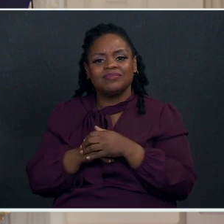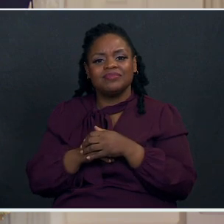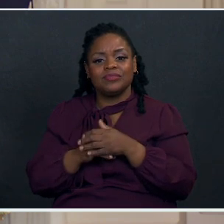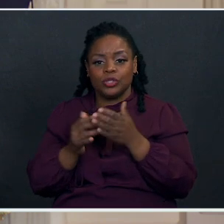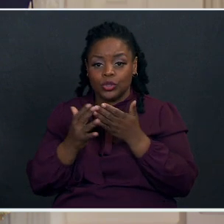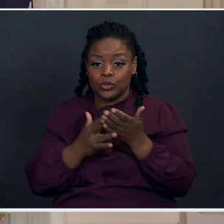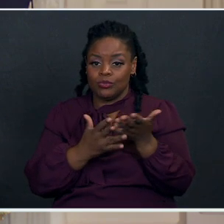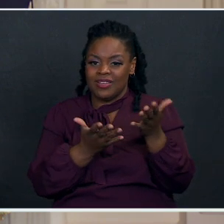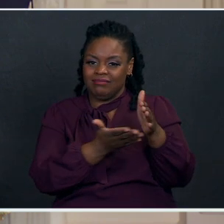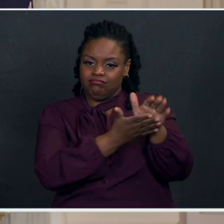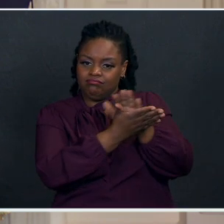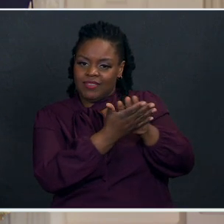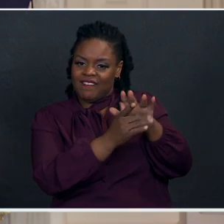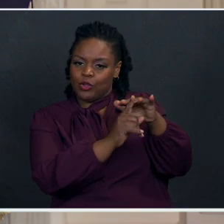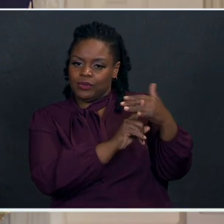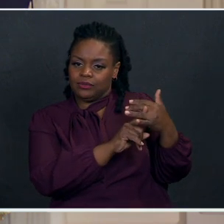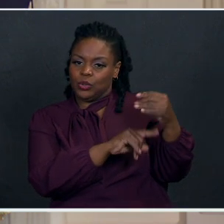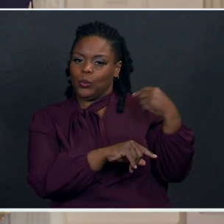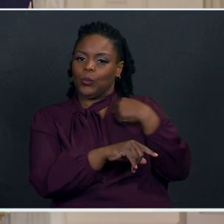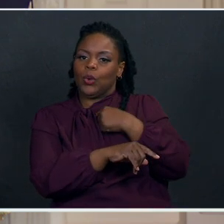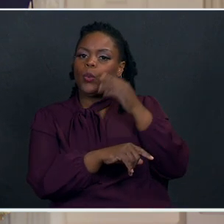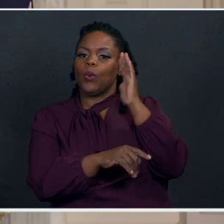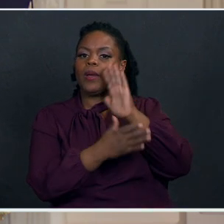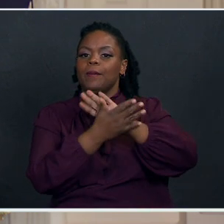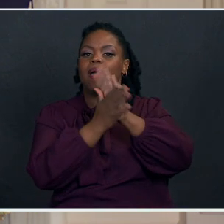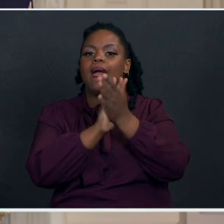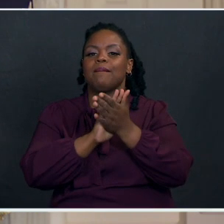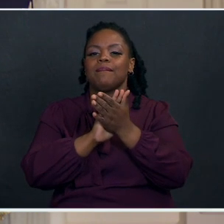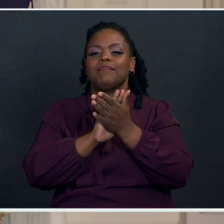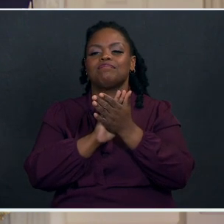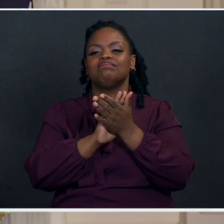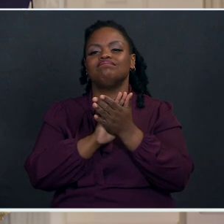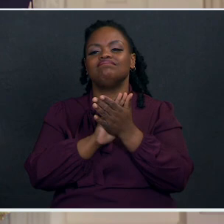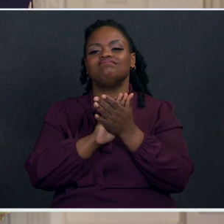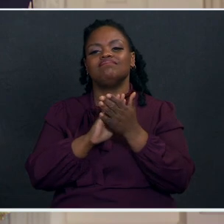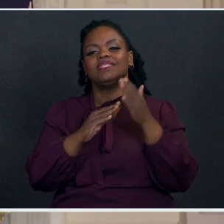And we'll become the world's largest exporter of those technologies, creating even more jobs.